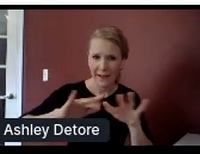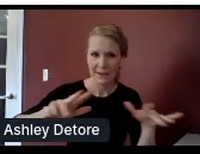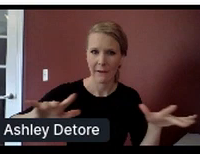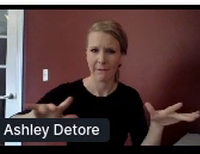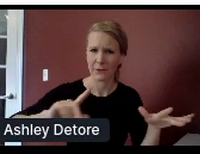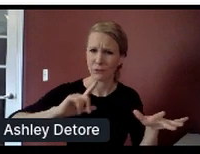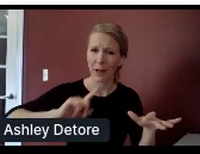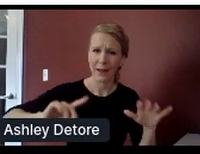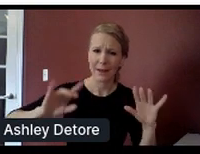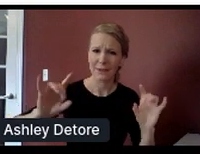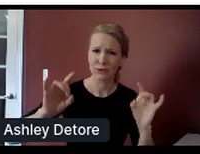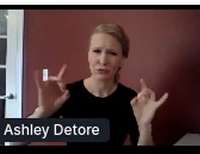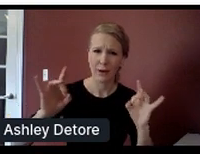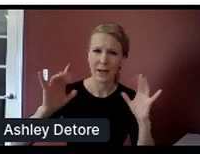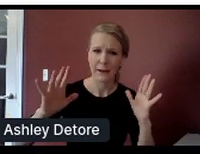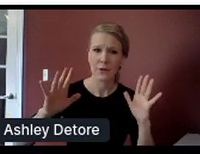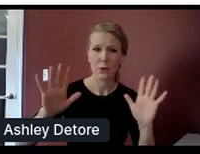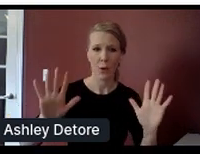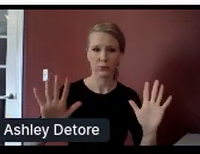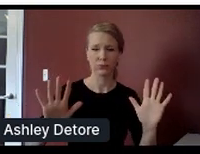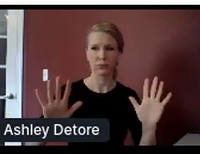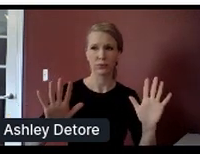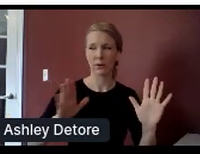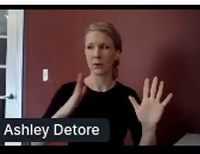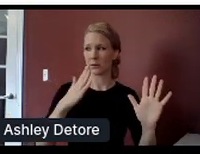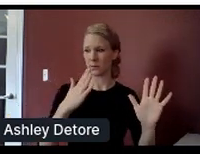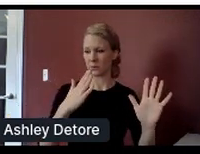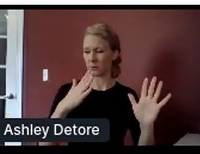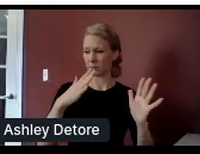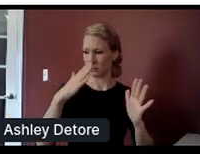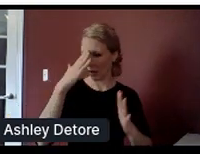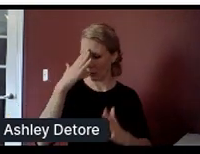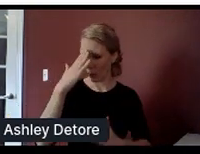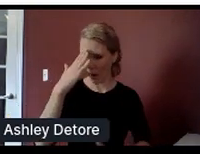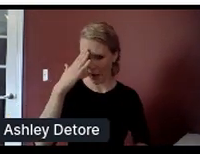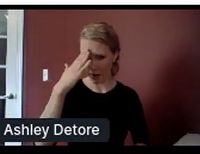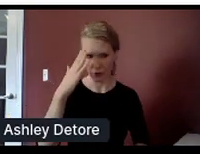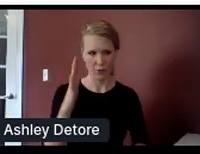you to make yourself aware, do some research, and take a stand against racism.